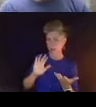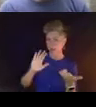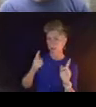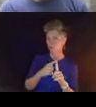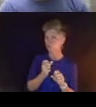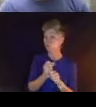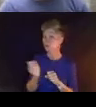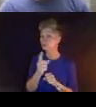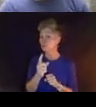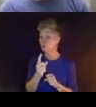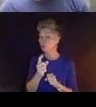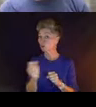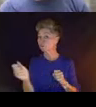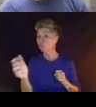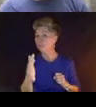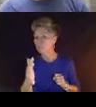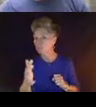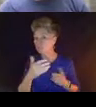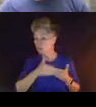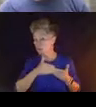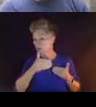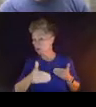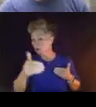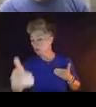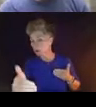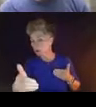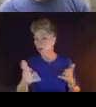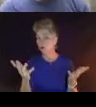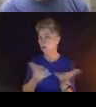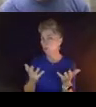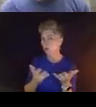So one thing that we might talk about is hair growth